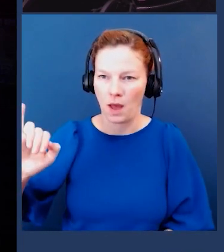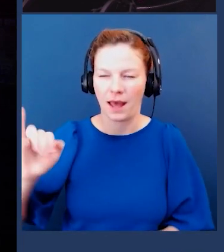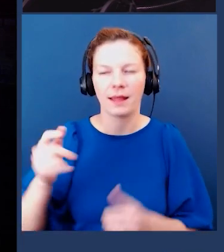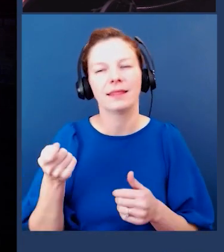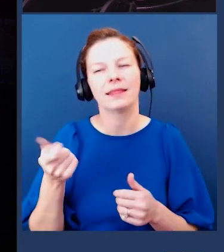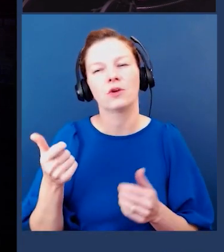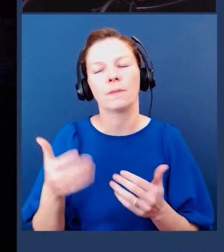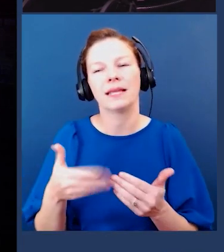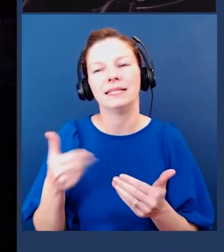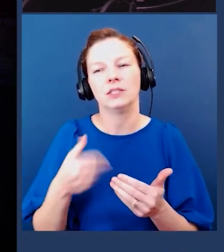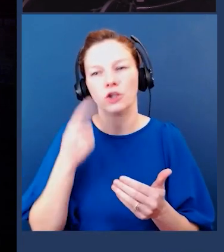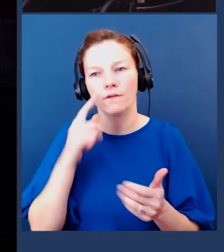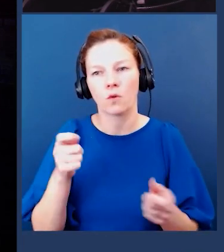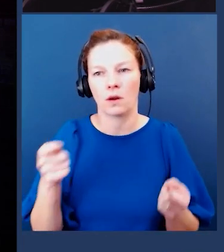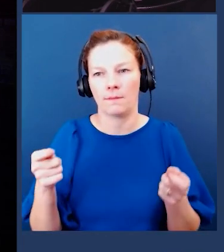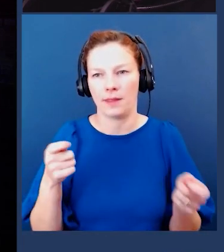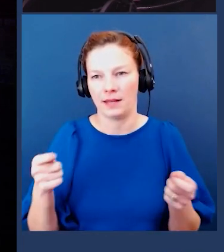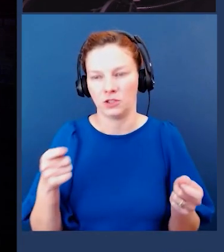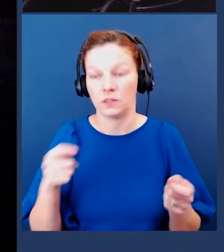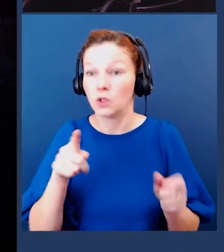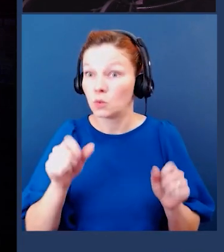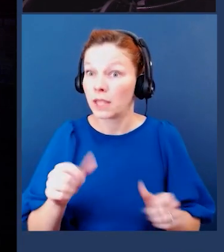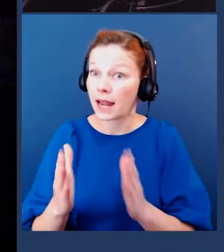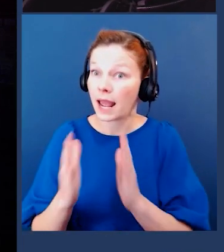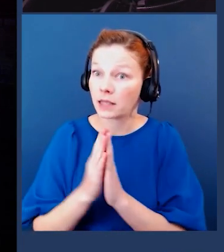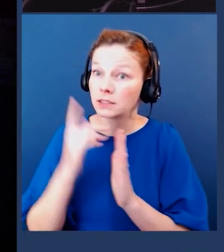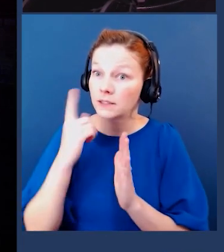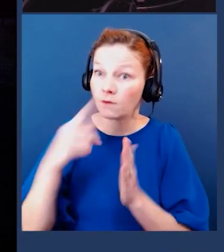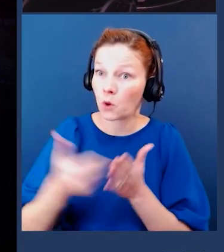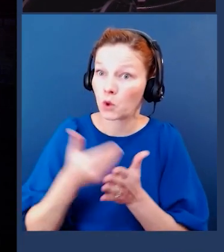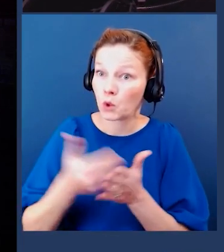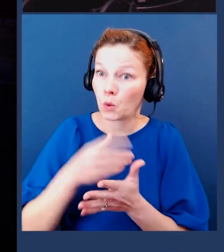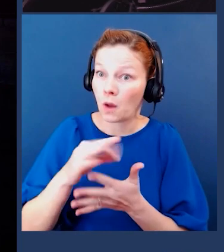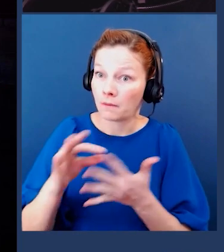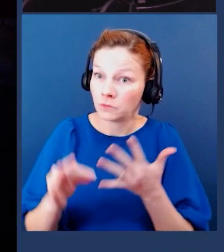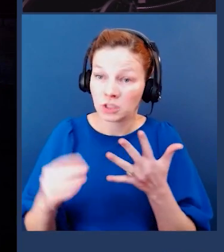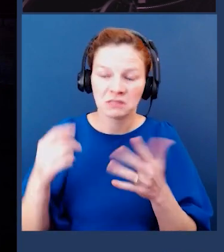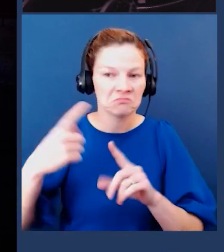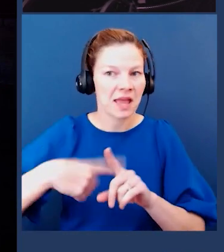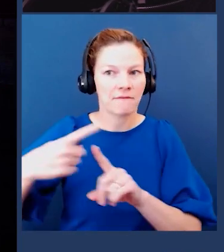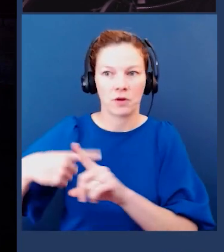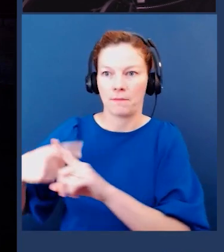And you can request new feature from us. We're rolling new feature every month in that platform.